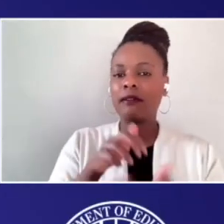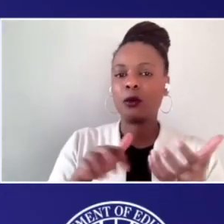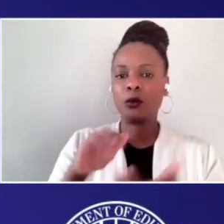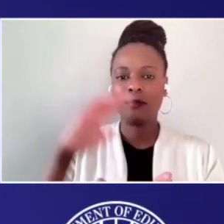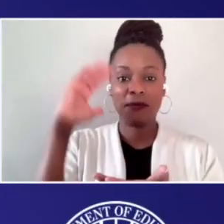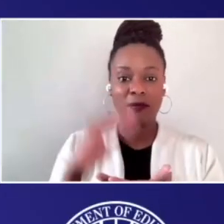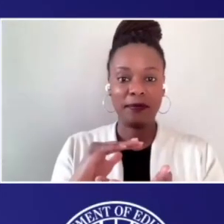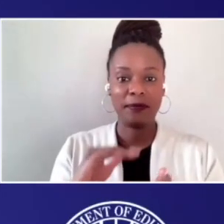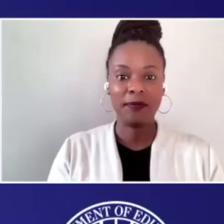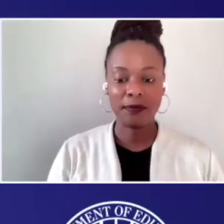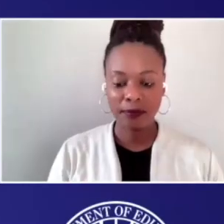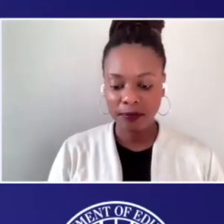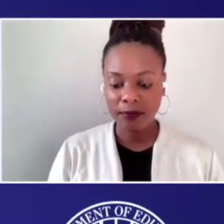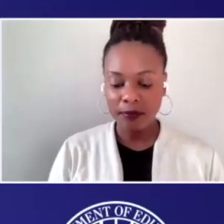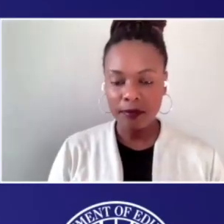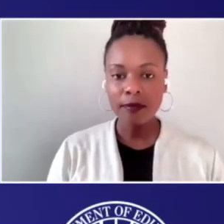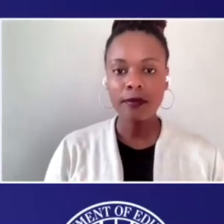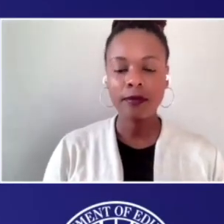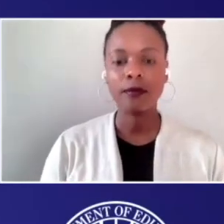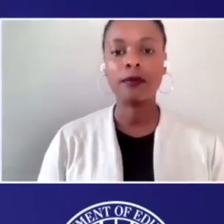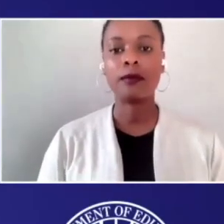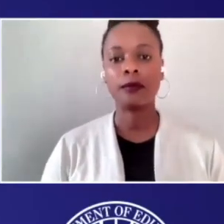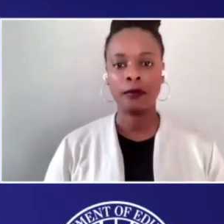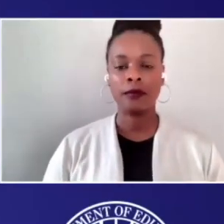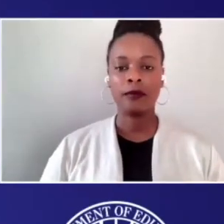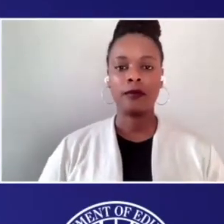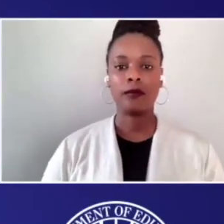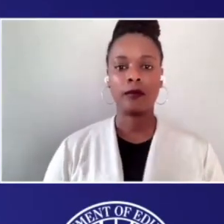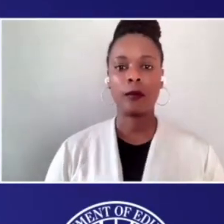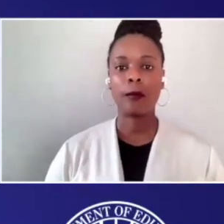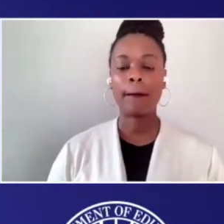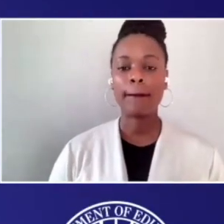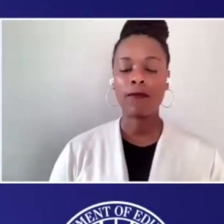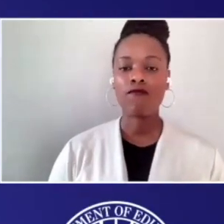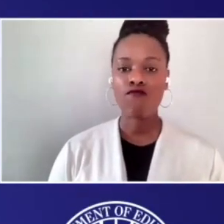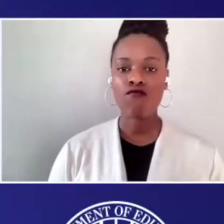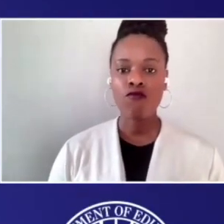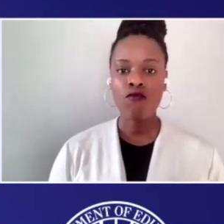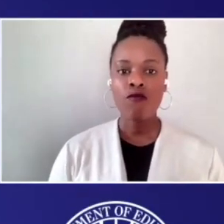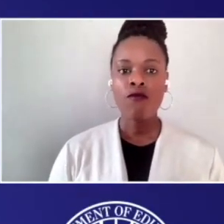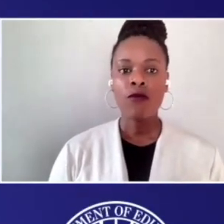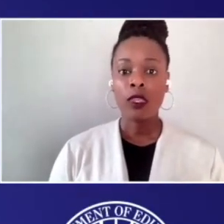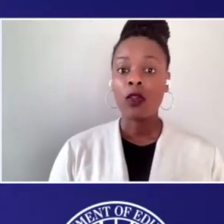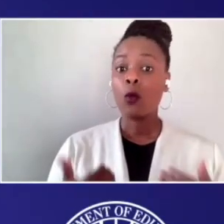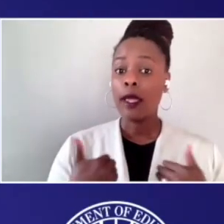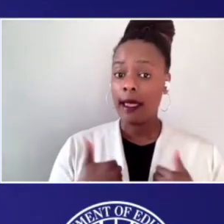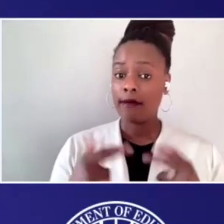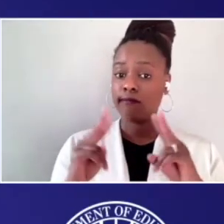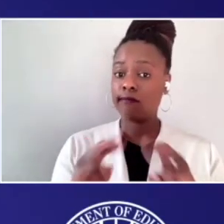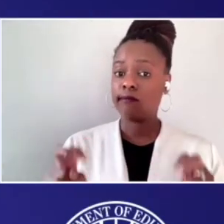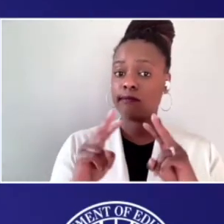To that end, we have looked at the public health and we will talk about that in a few